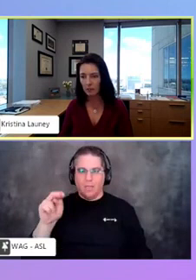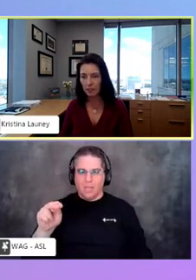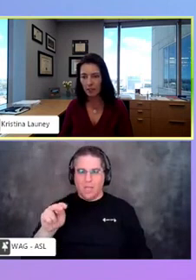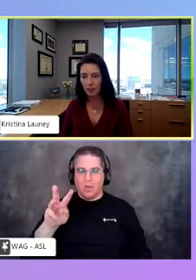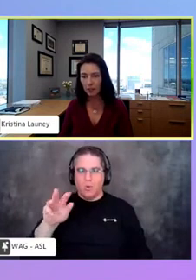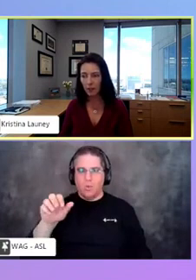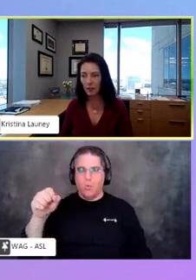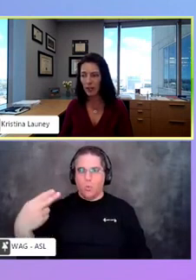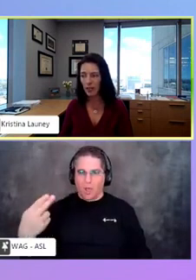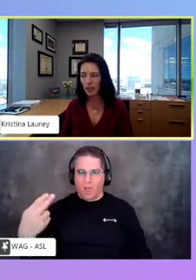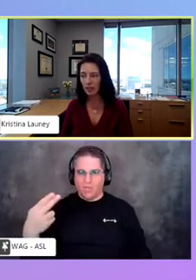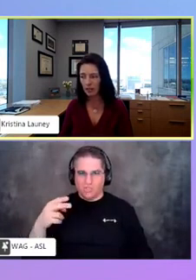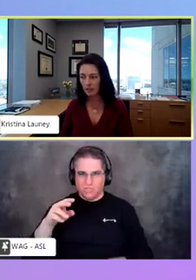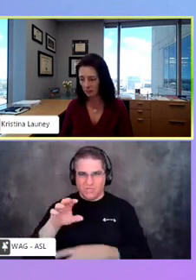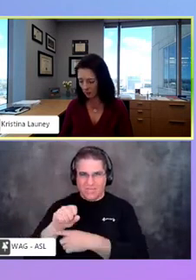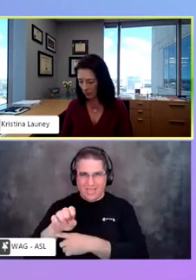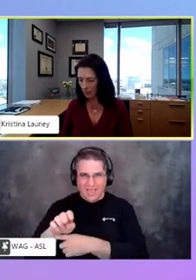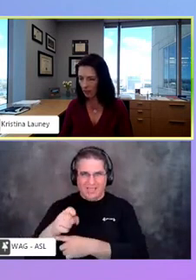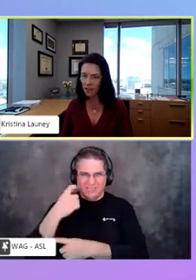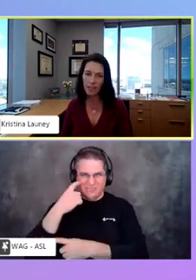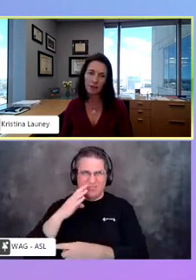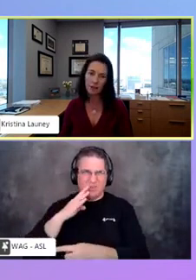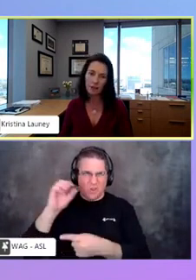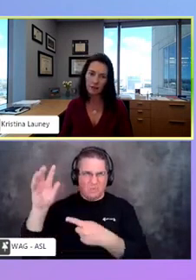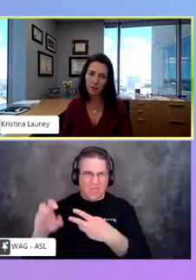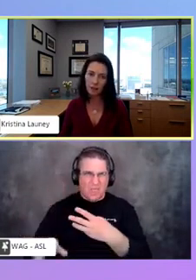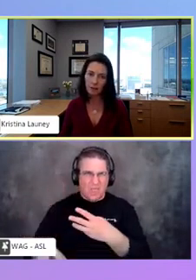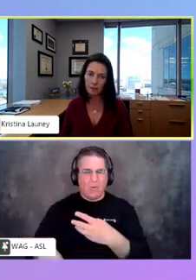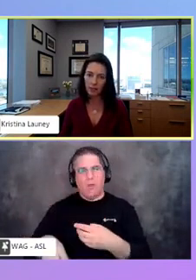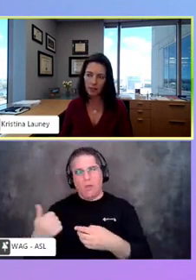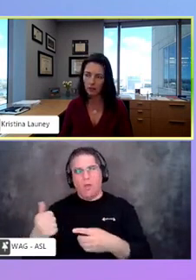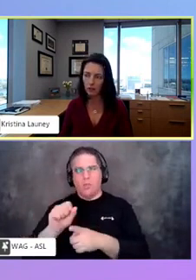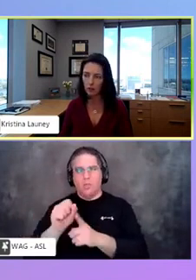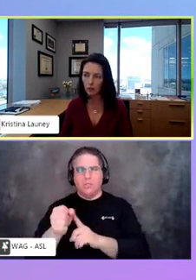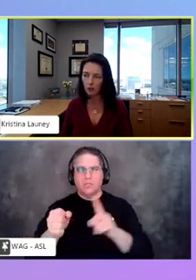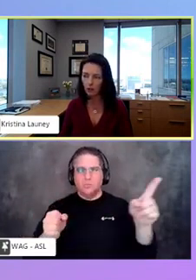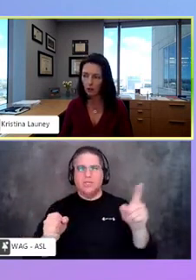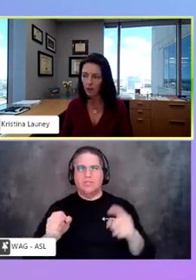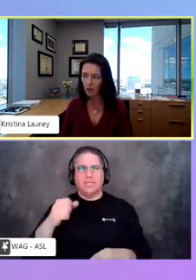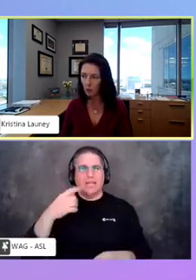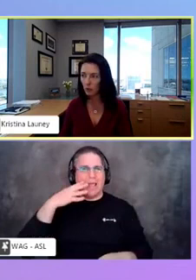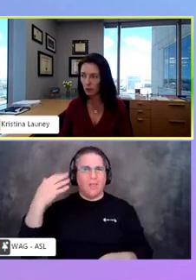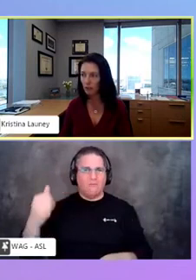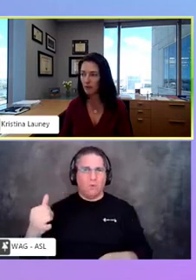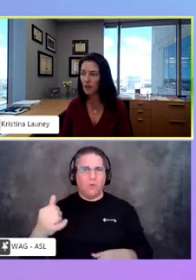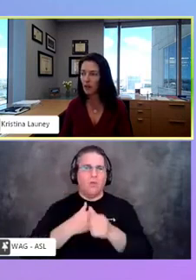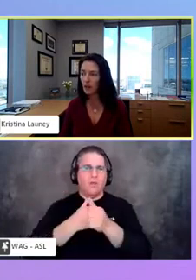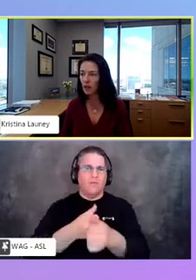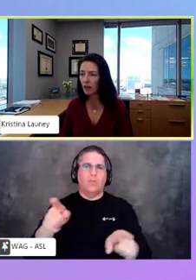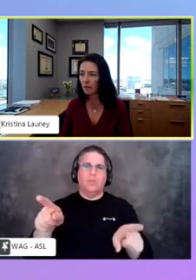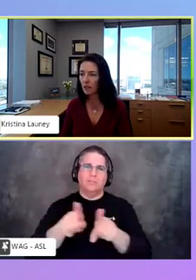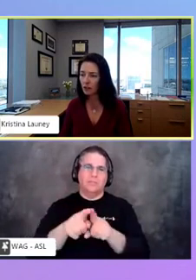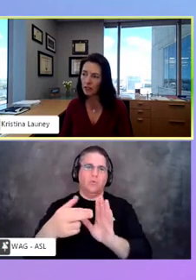accessible. So it it remains accessible. You'll see here we also added the cotton wash case that we talked about a